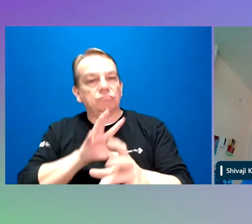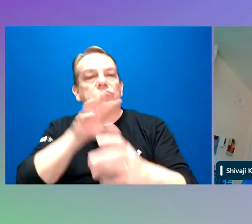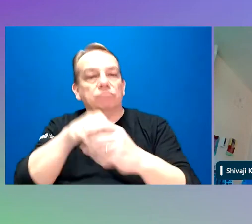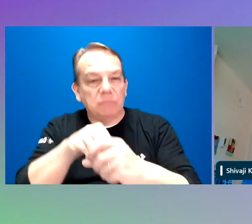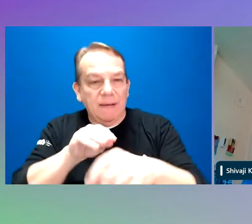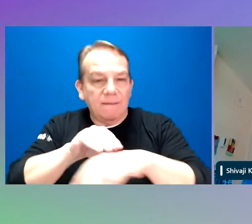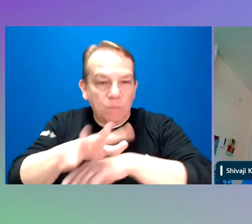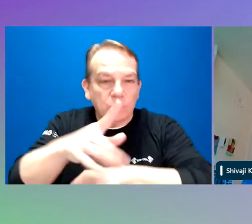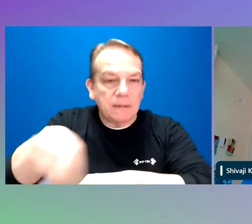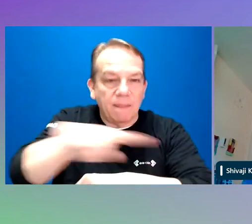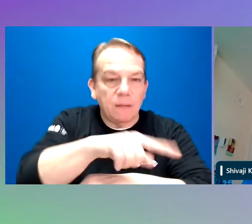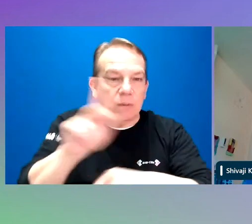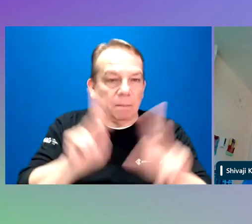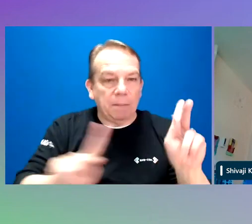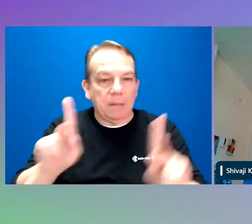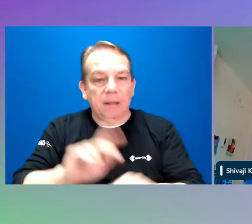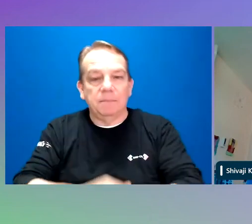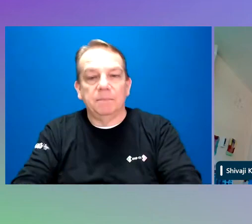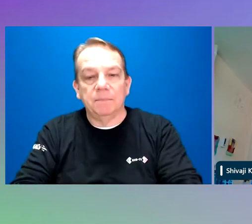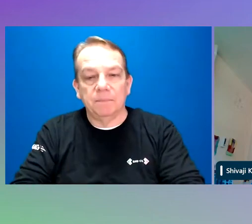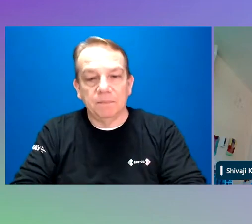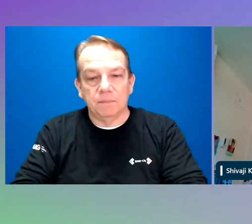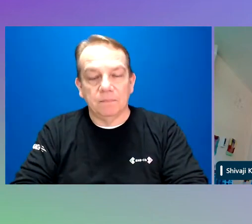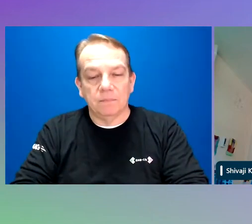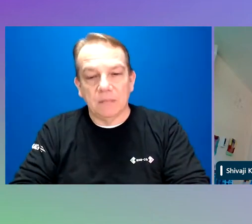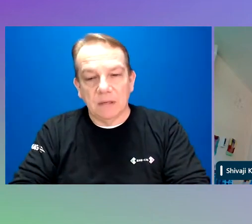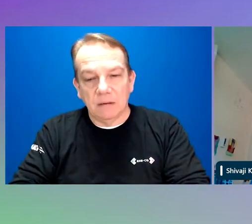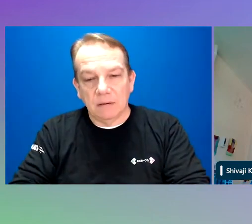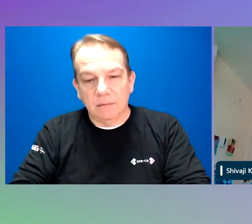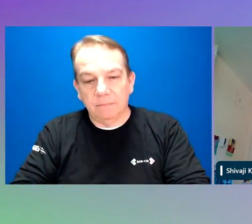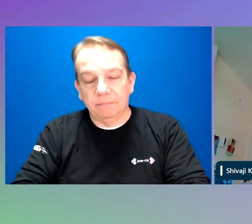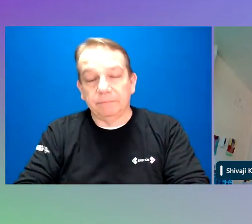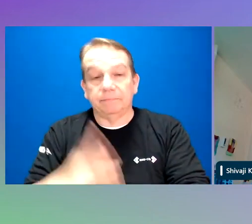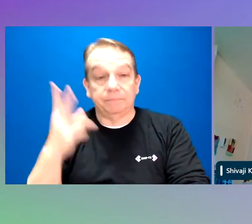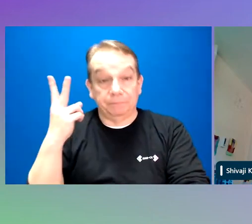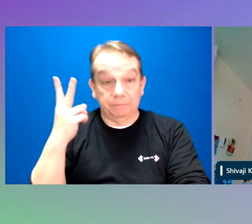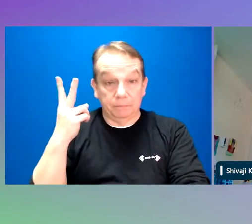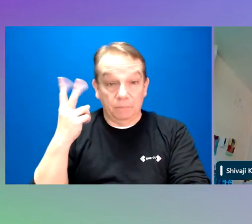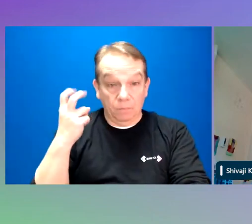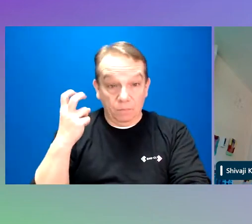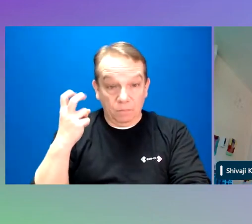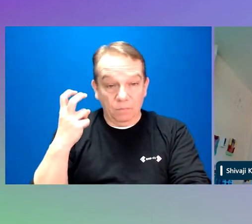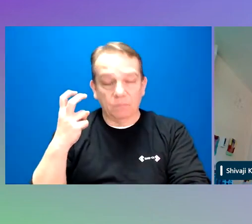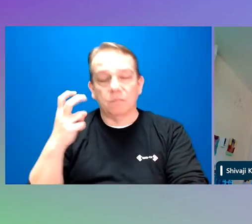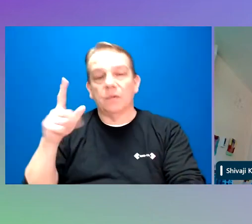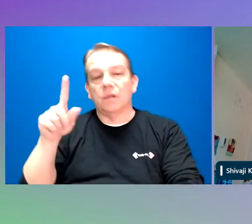Nice. Thanks Two, two questions here that are related